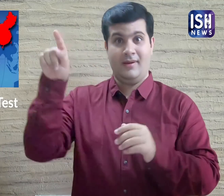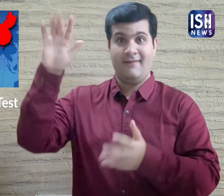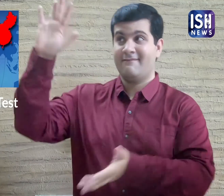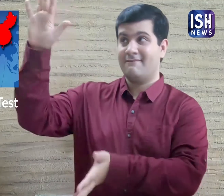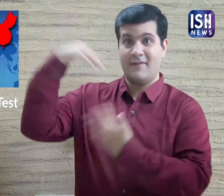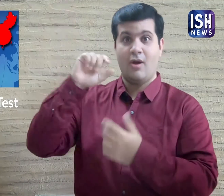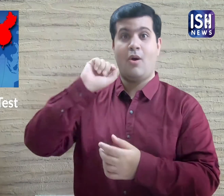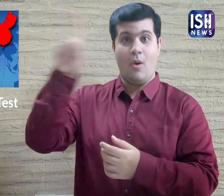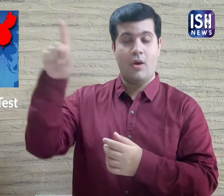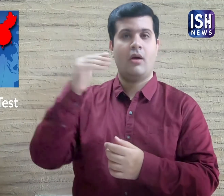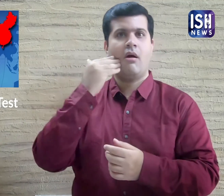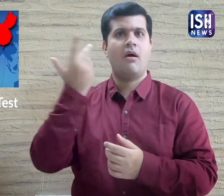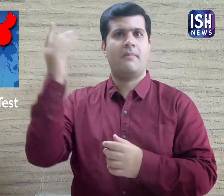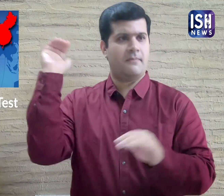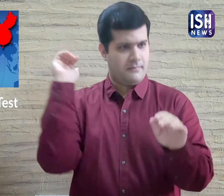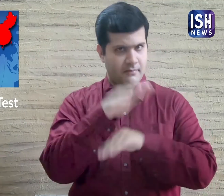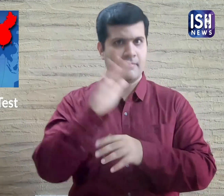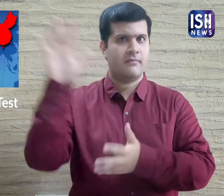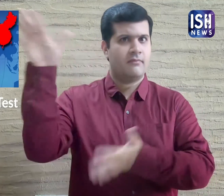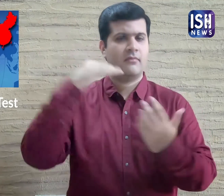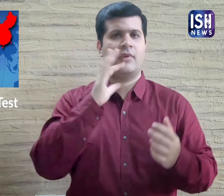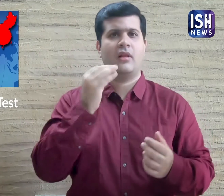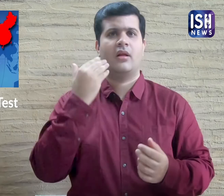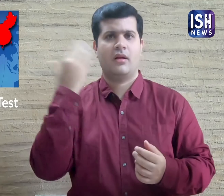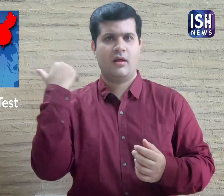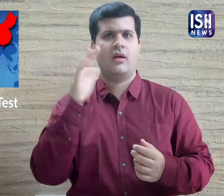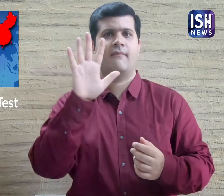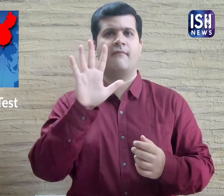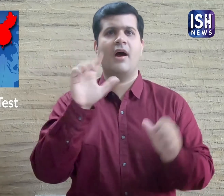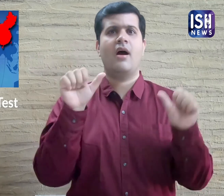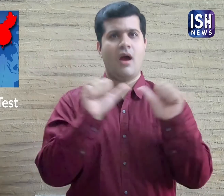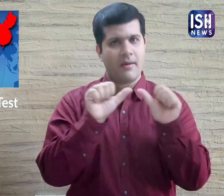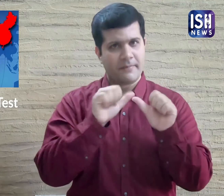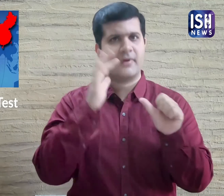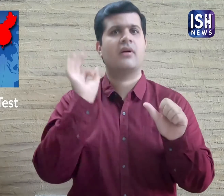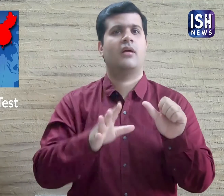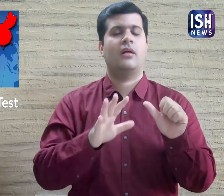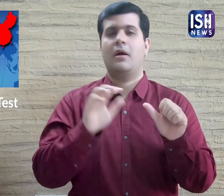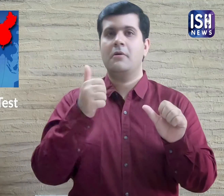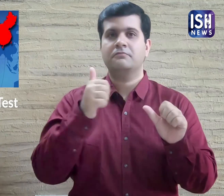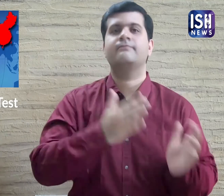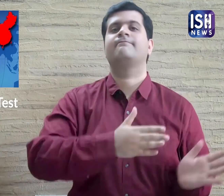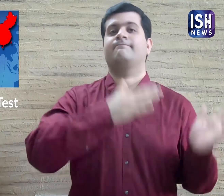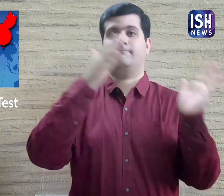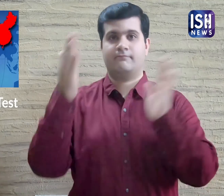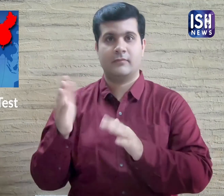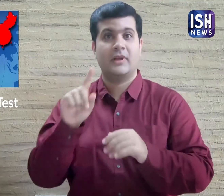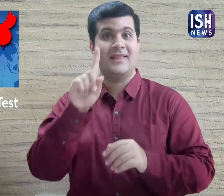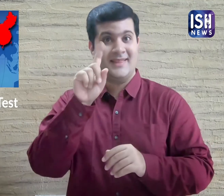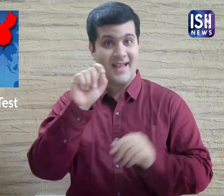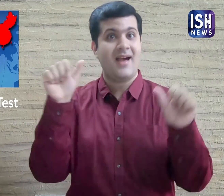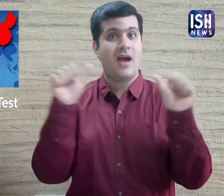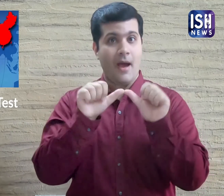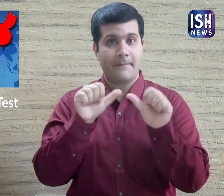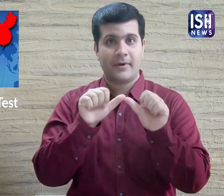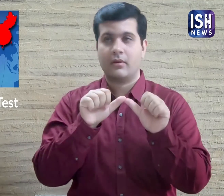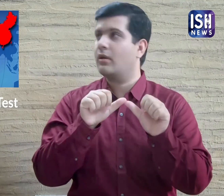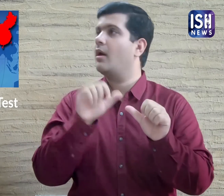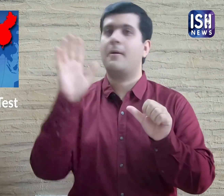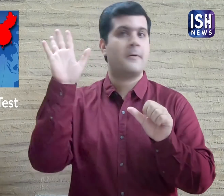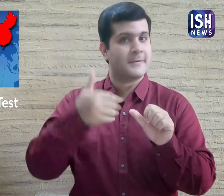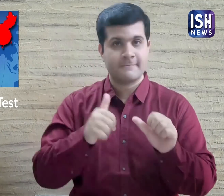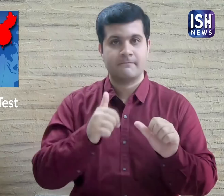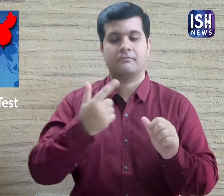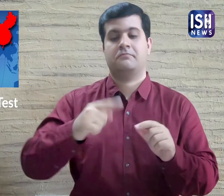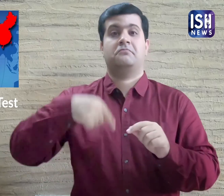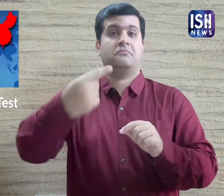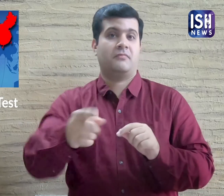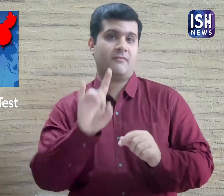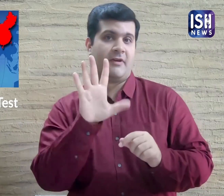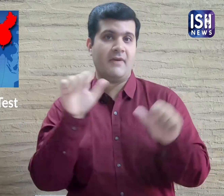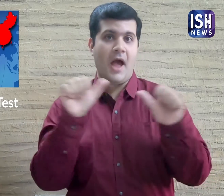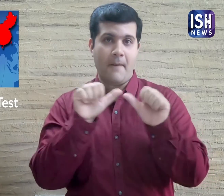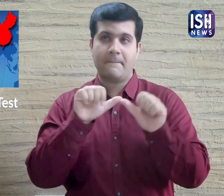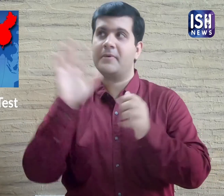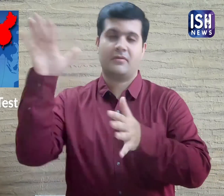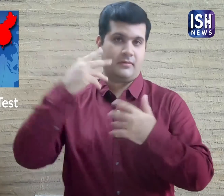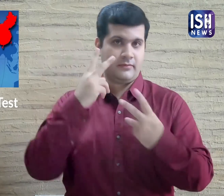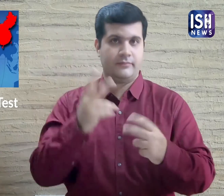The kits were supposed to arrive in India on April 5, and then April 10, but will now be here by April 15.